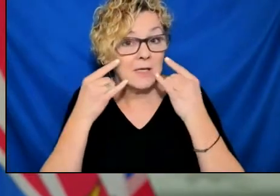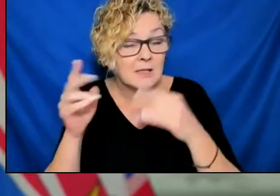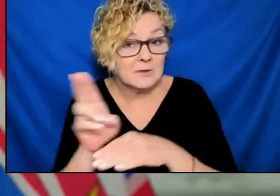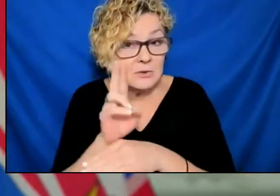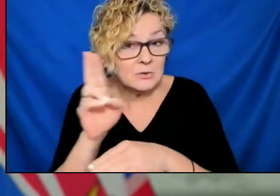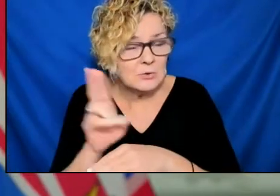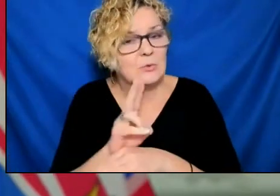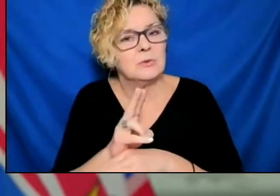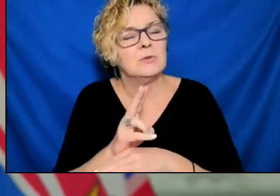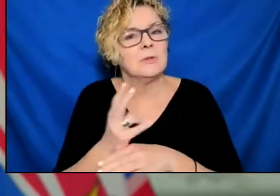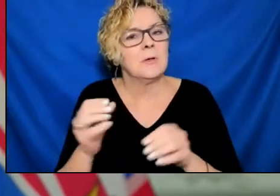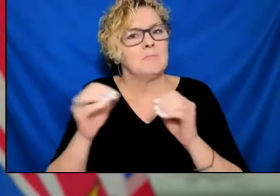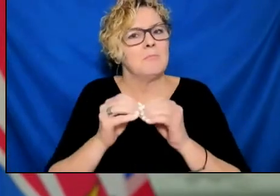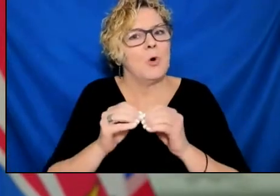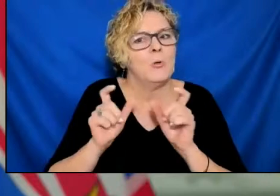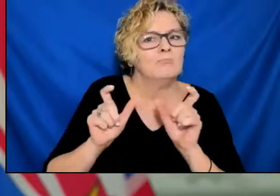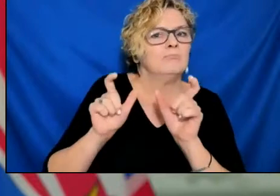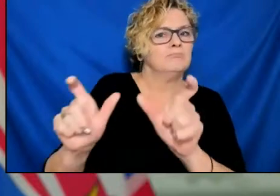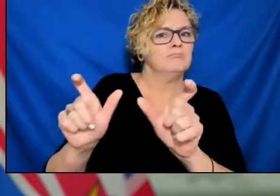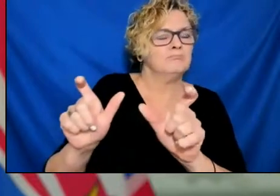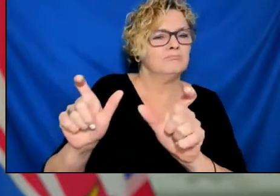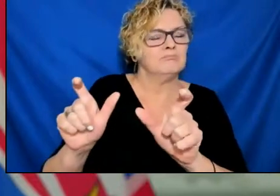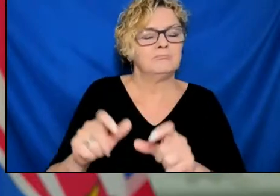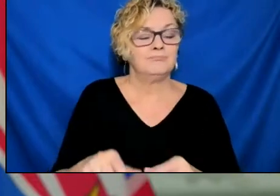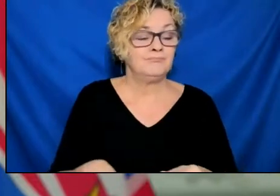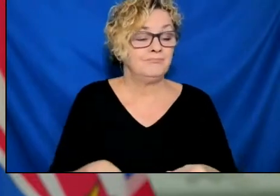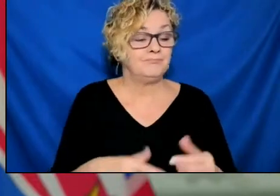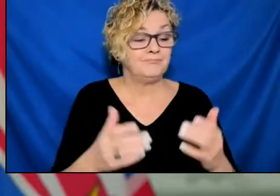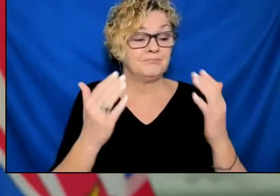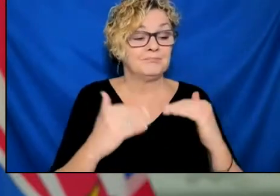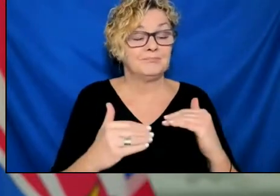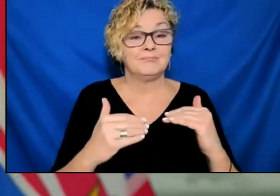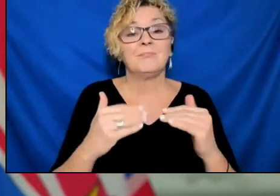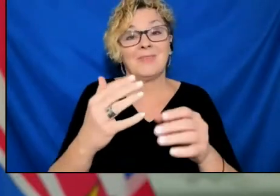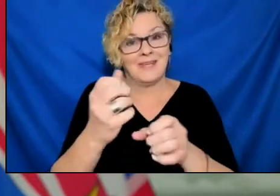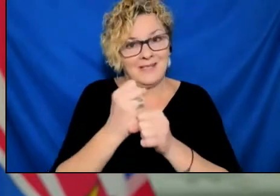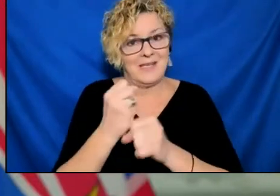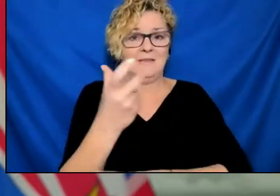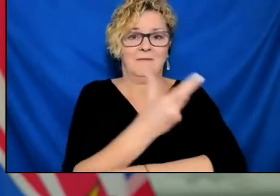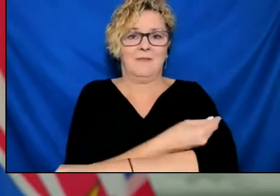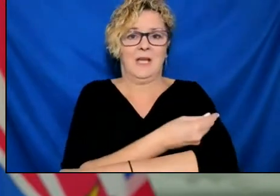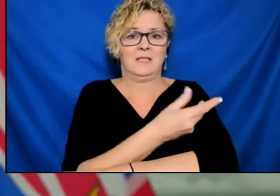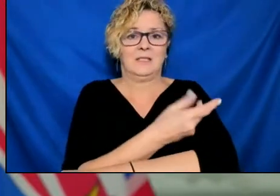Getting vaccinated. We know that that is what is protecting us the most right